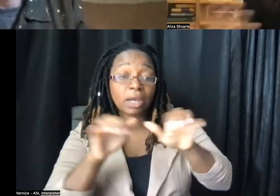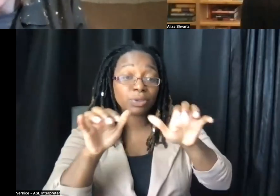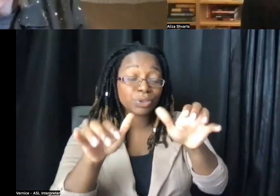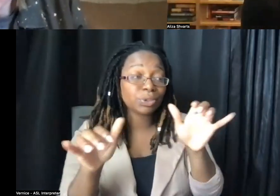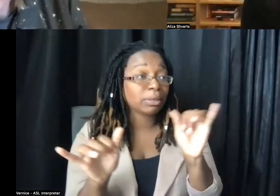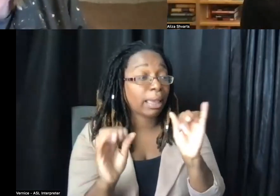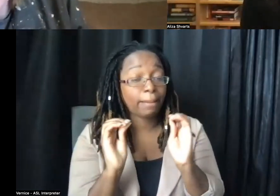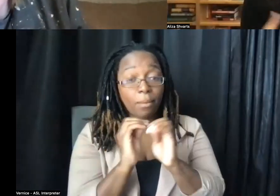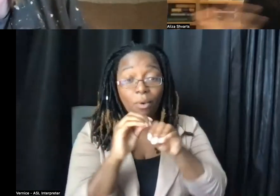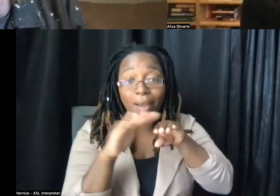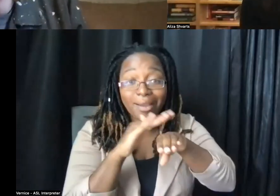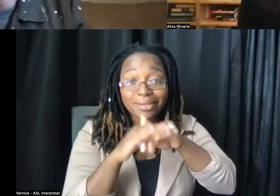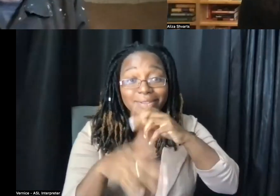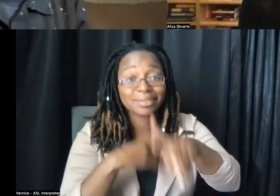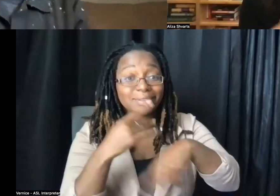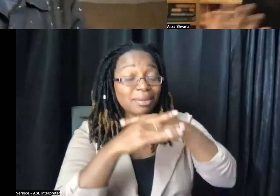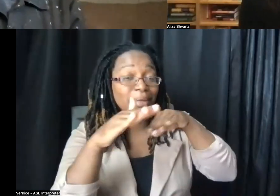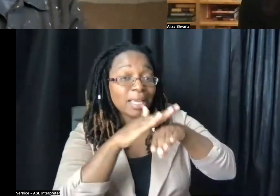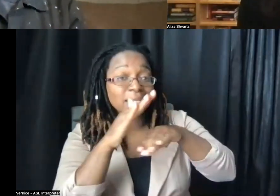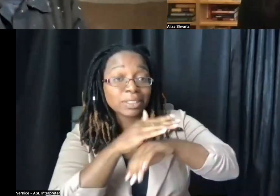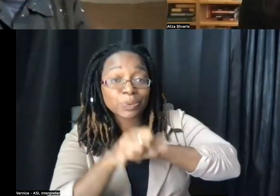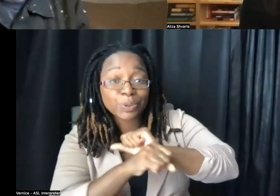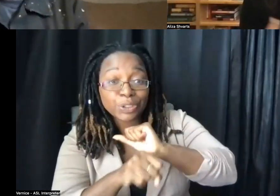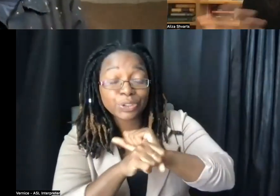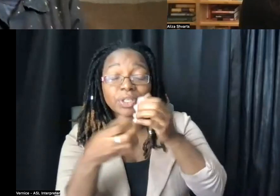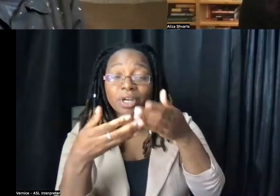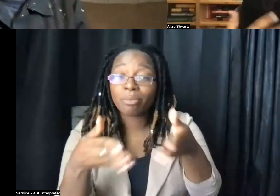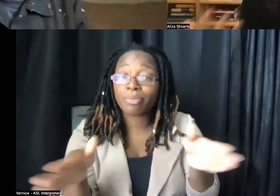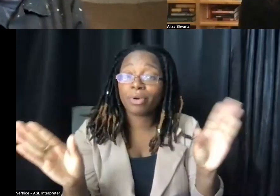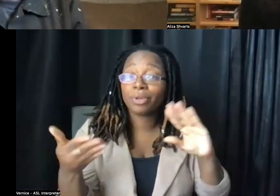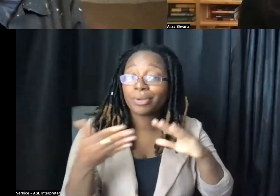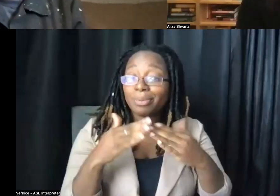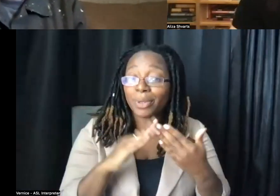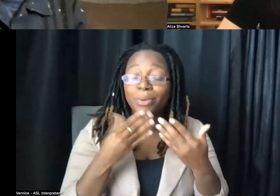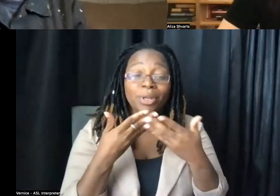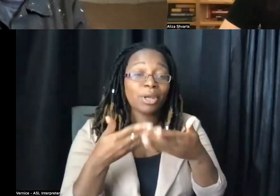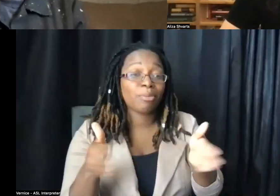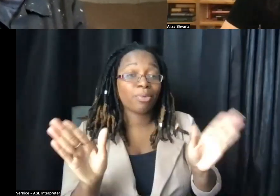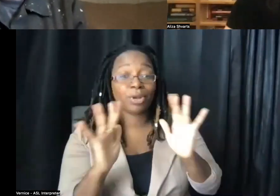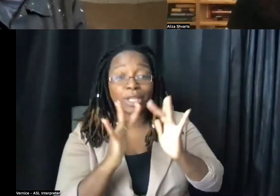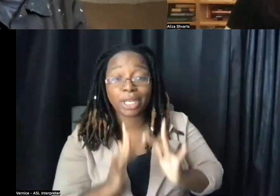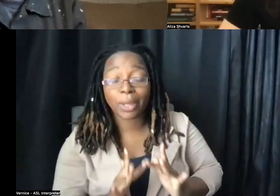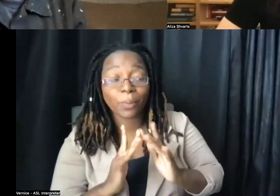what's interesting about the way you framed it is that perhaps one could even think about networking, where every